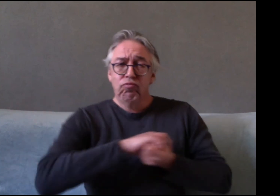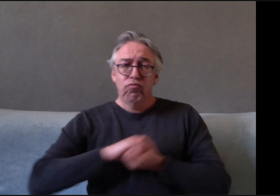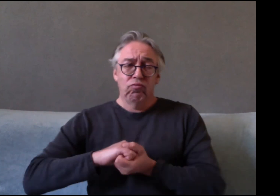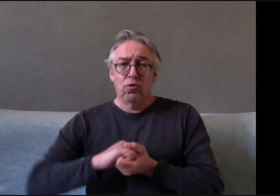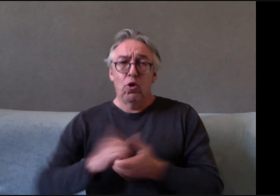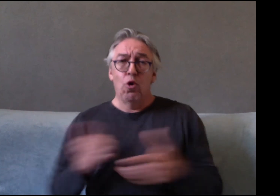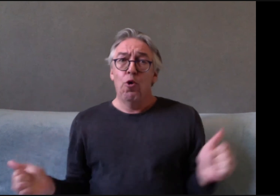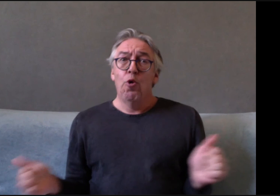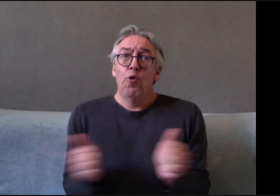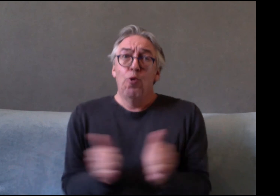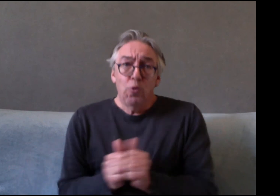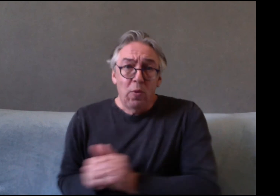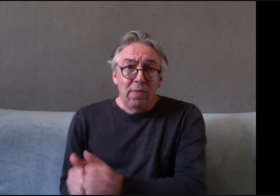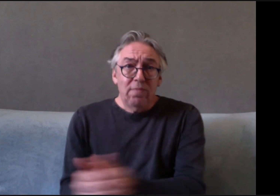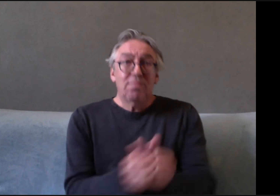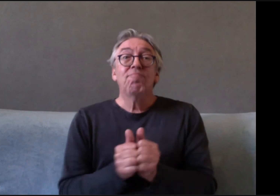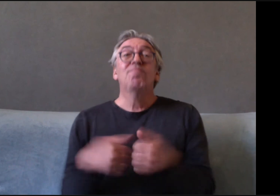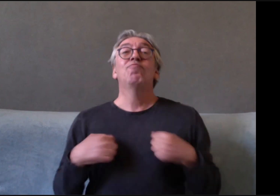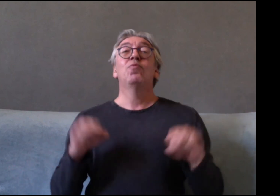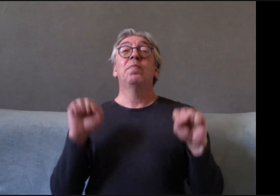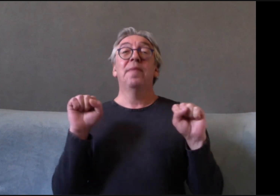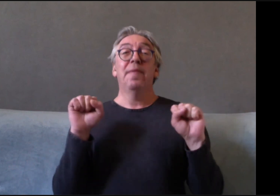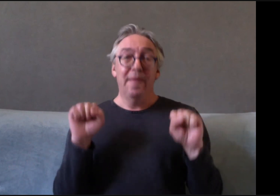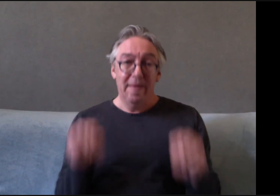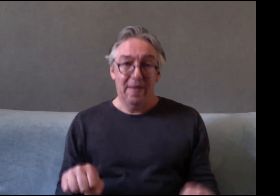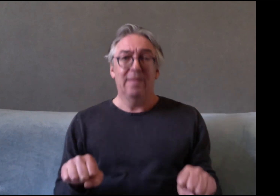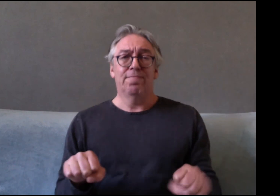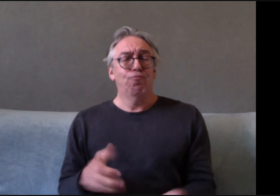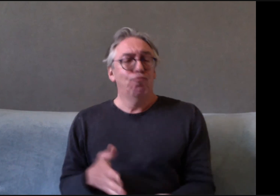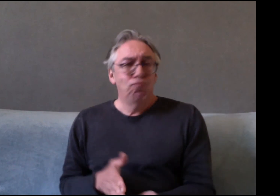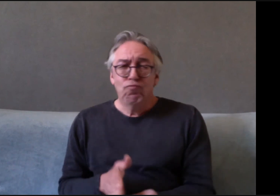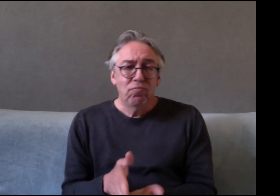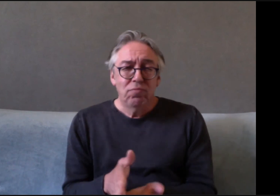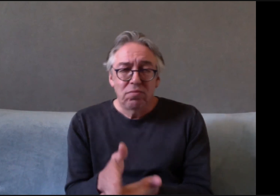Thank you very much. SHPRESA: Thank you. ANDRÉ: Thank you very much.